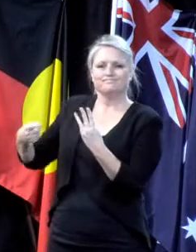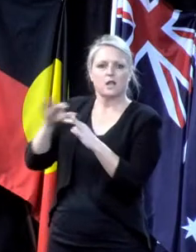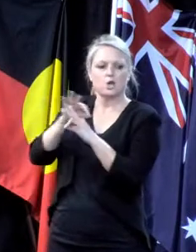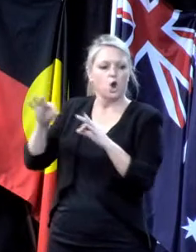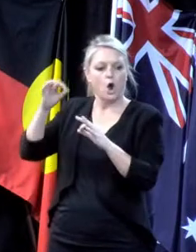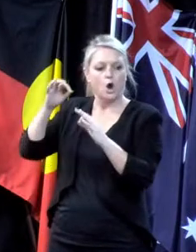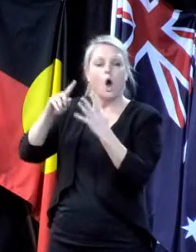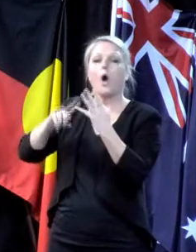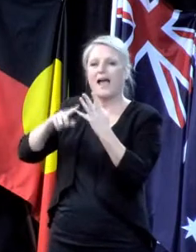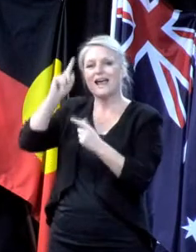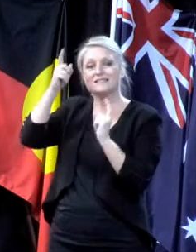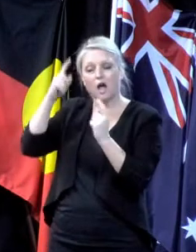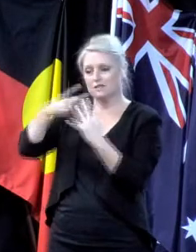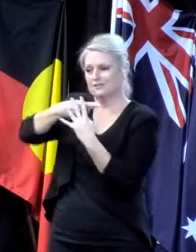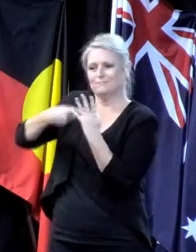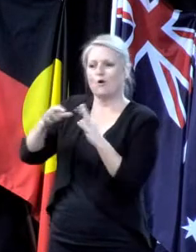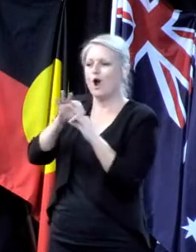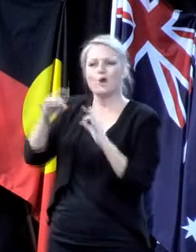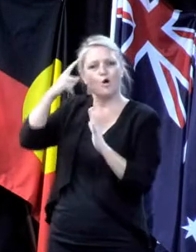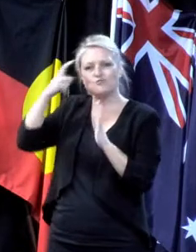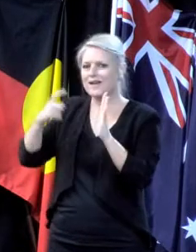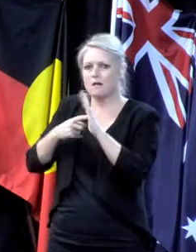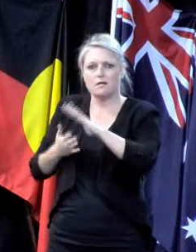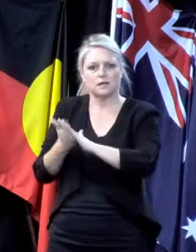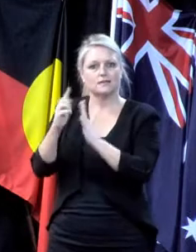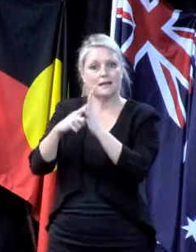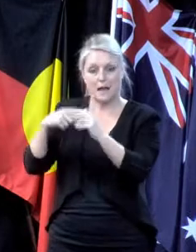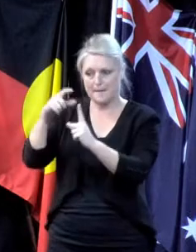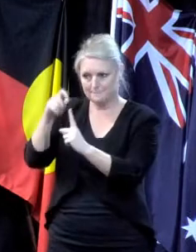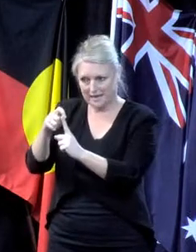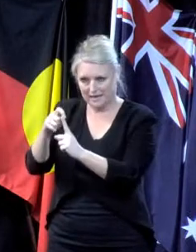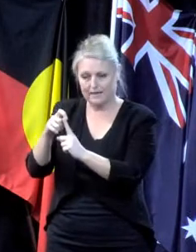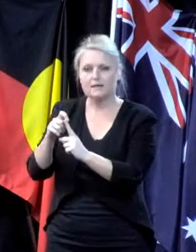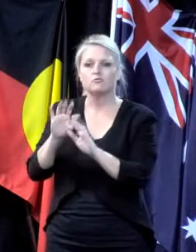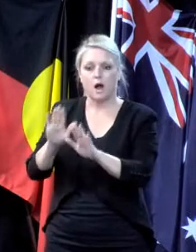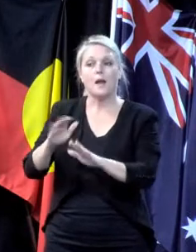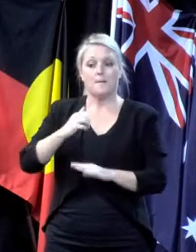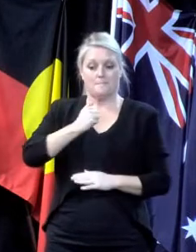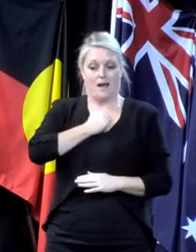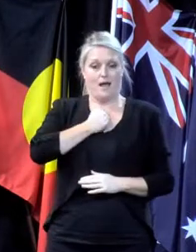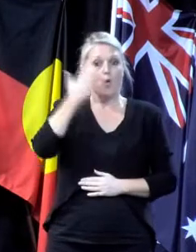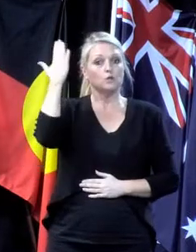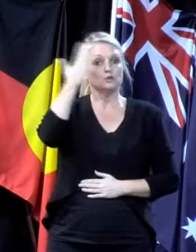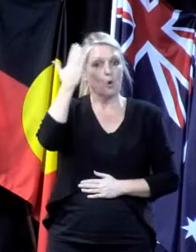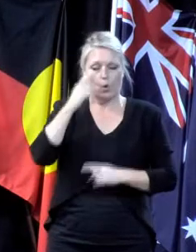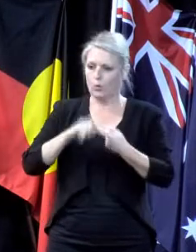However, at Ingham State High School these students are catered for and their needs are met because we’re